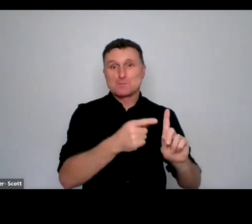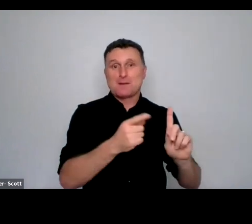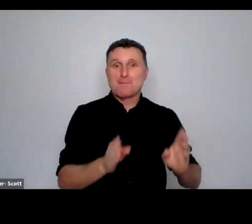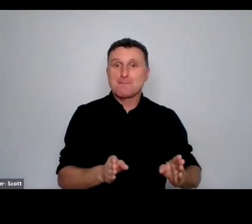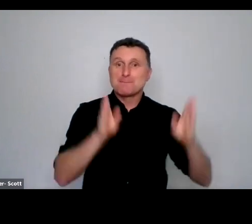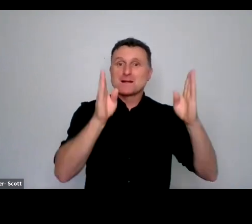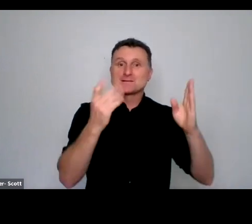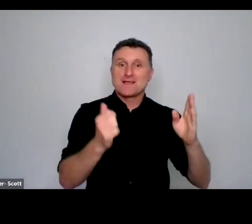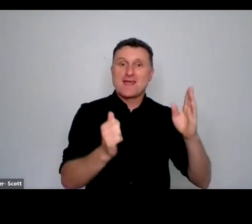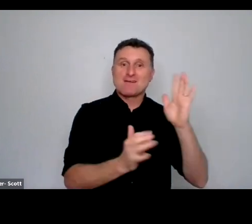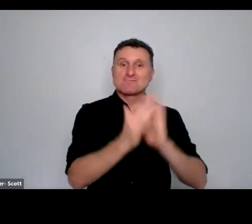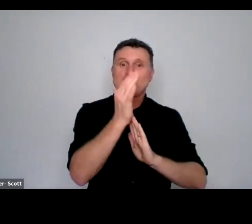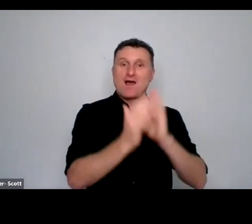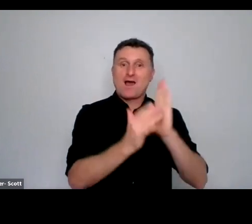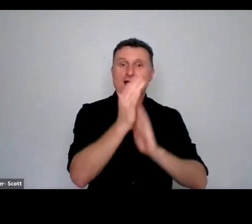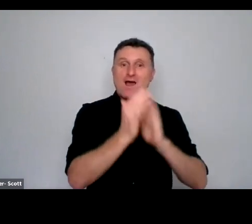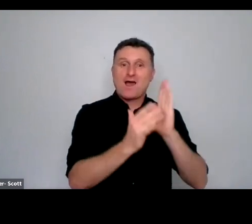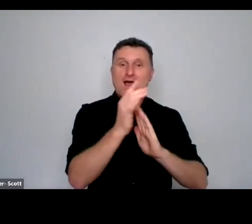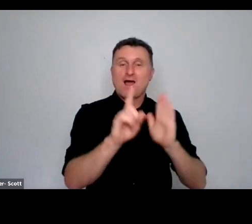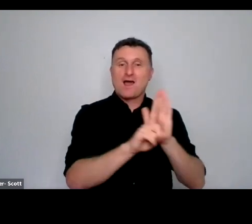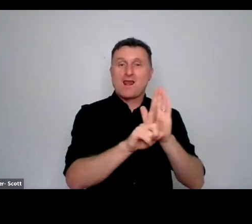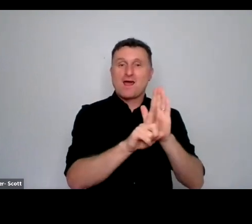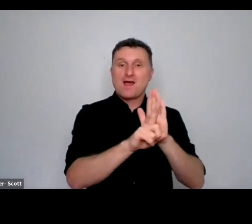But we will leave the Zoom